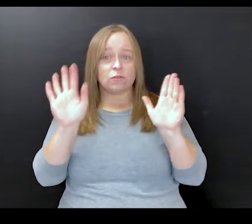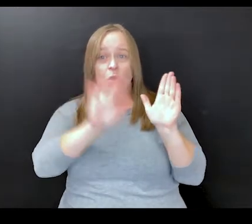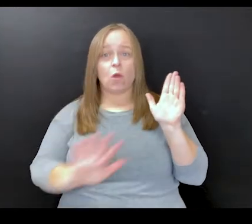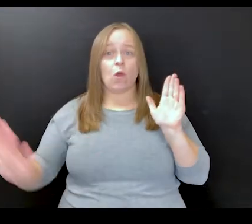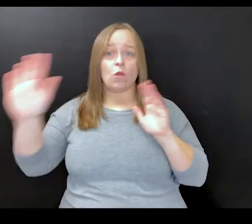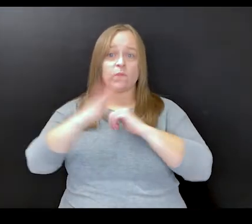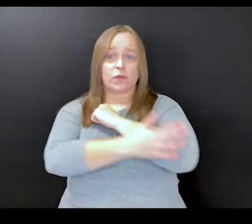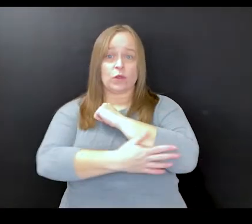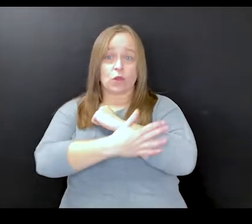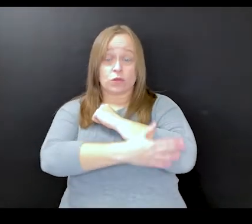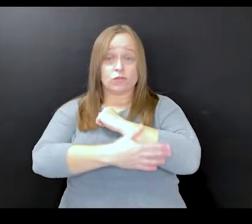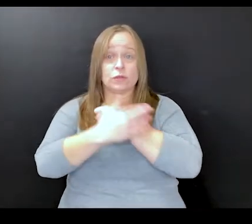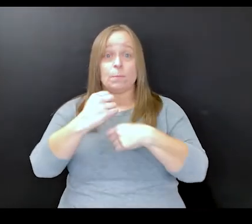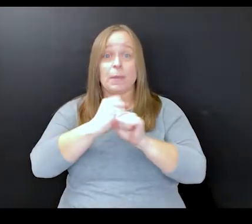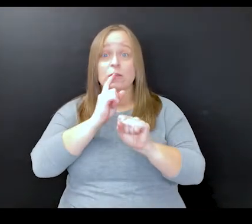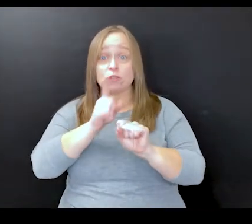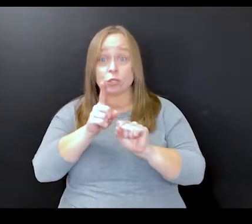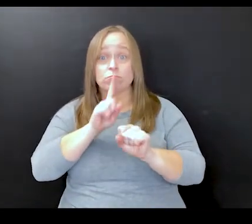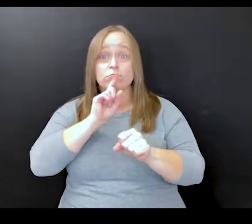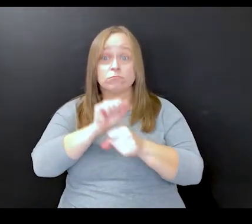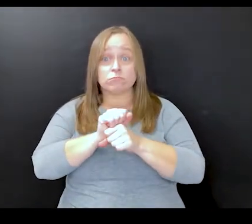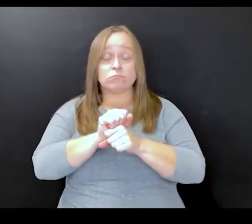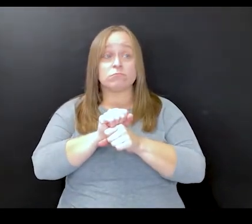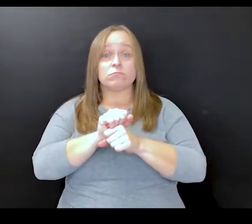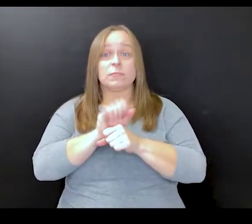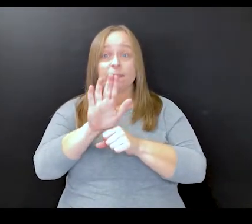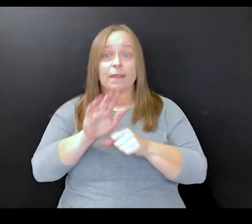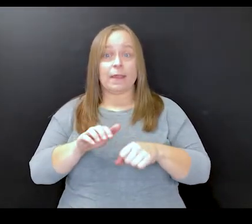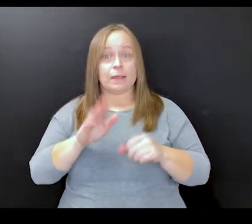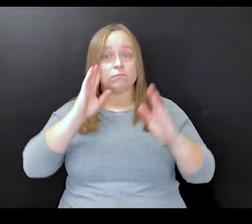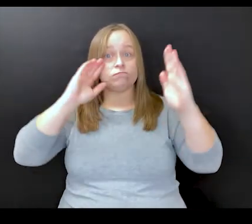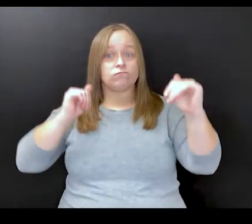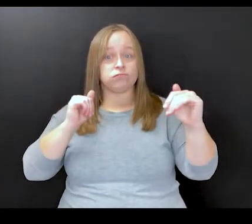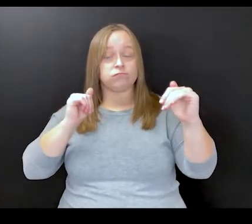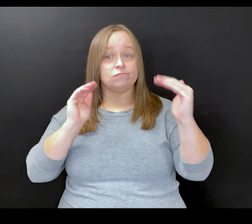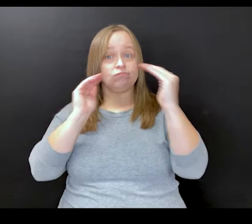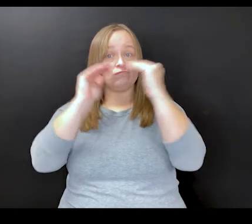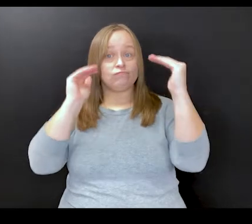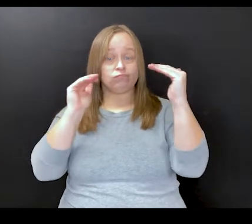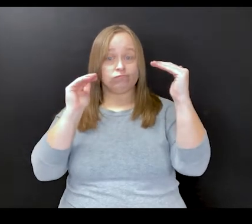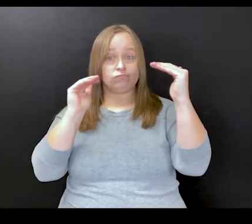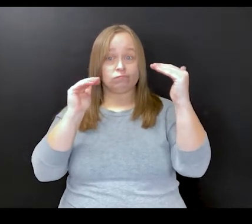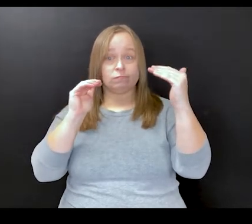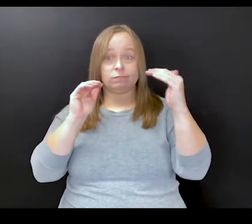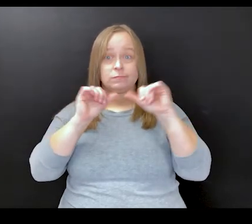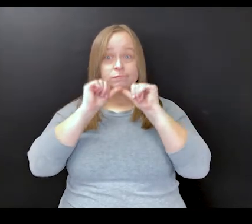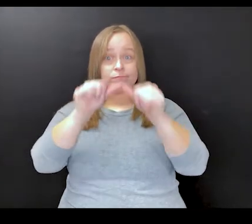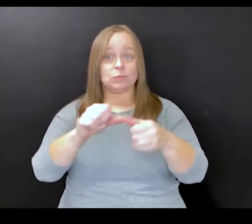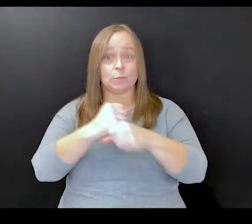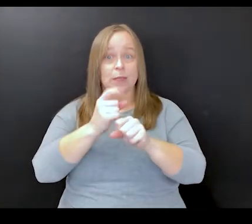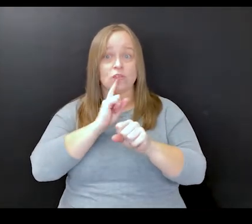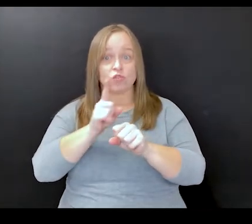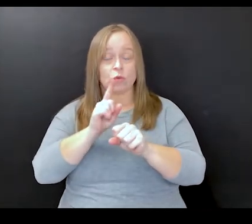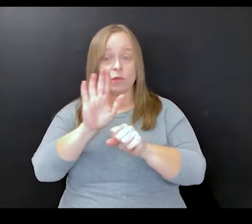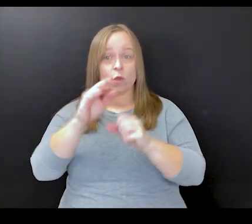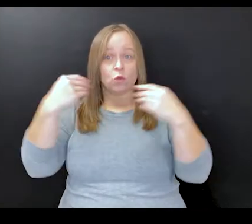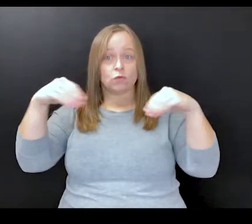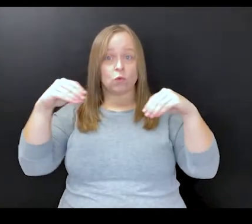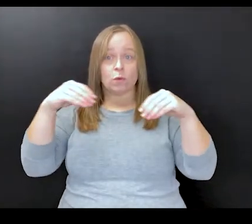across the country to ensure that they live up to their obligations in this settlement to make sure that their stores